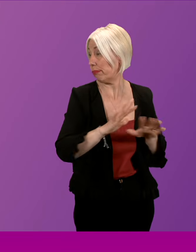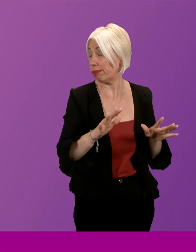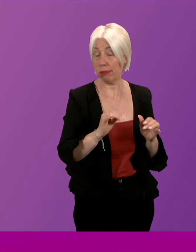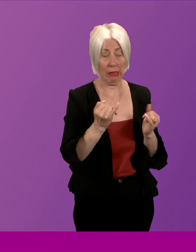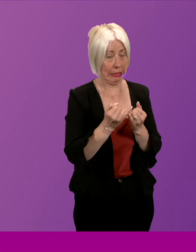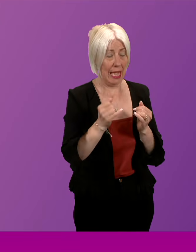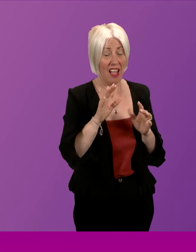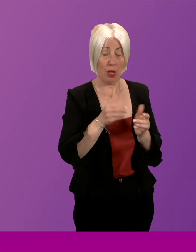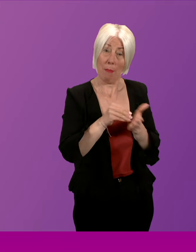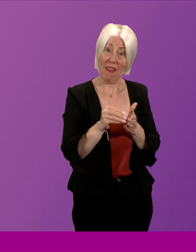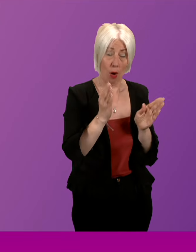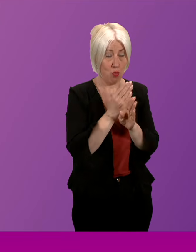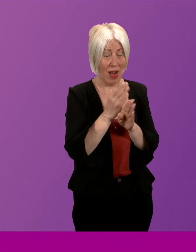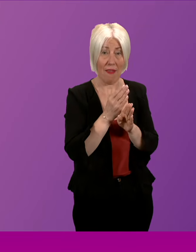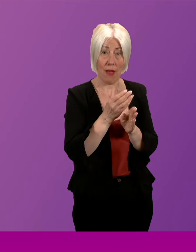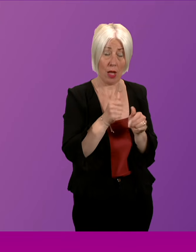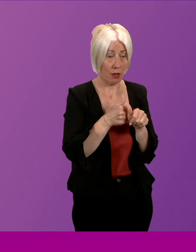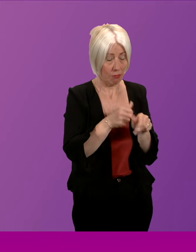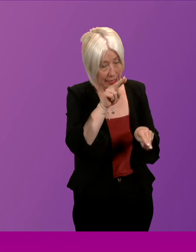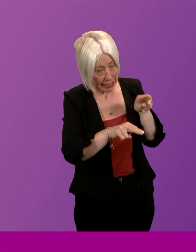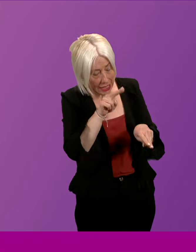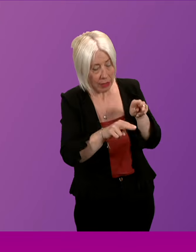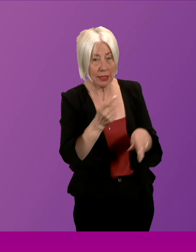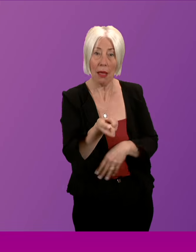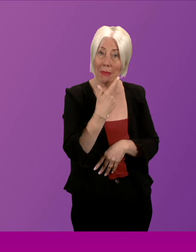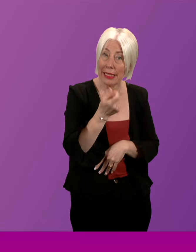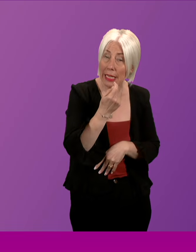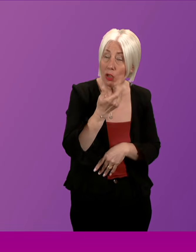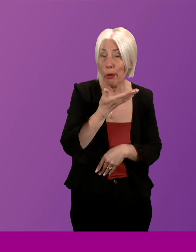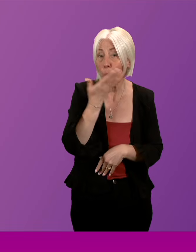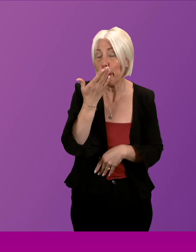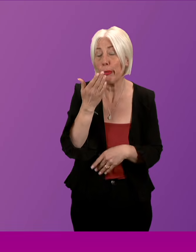assessment and medication as they await any support at all from CAMHS. Cecile told me: